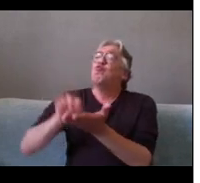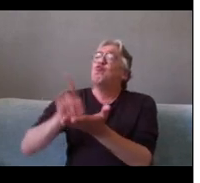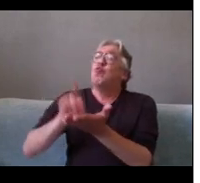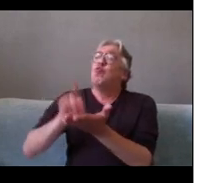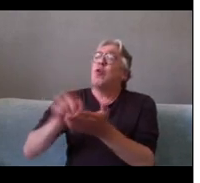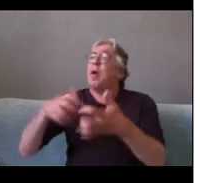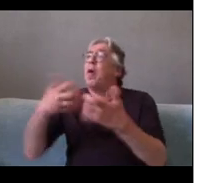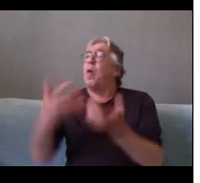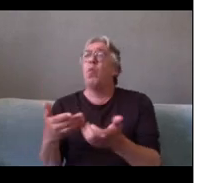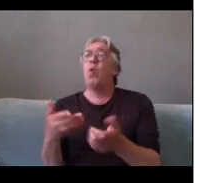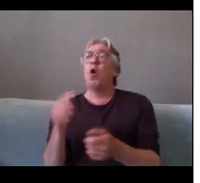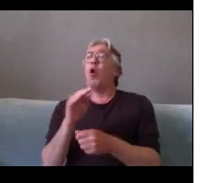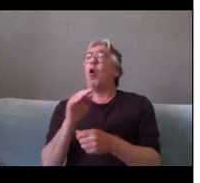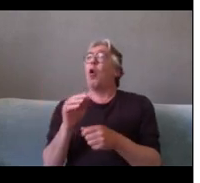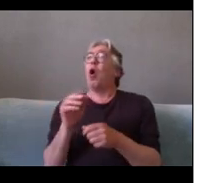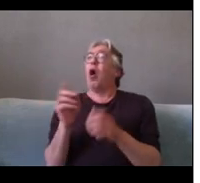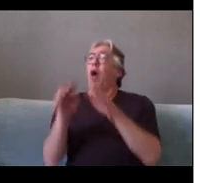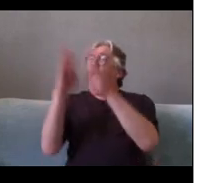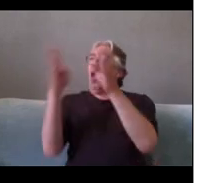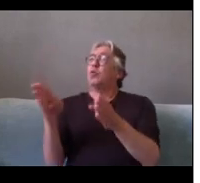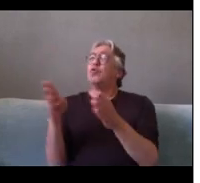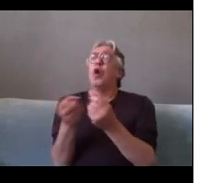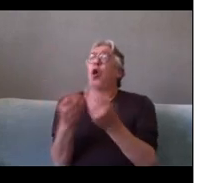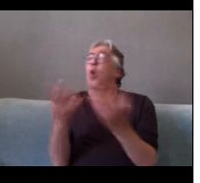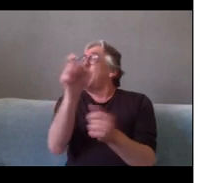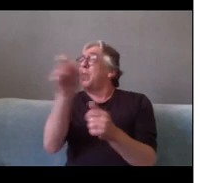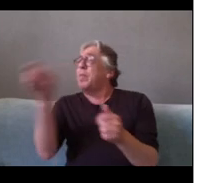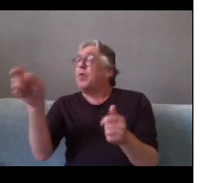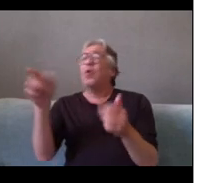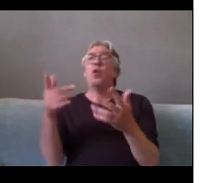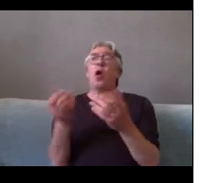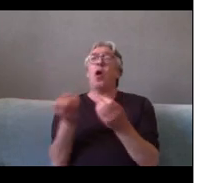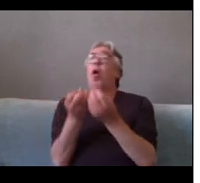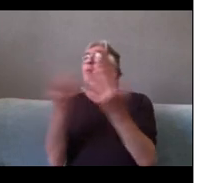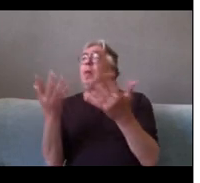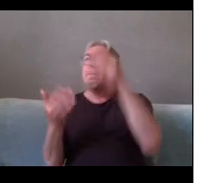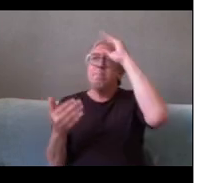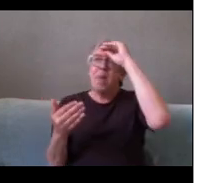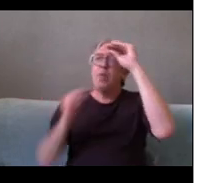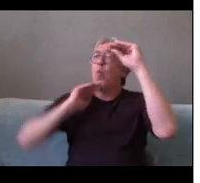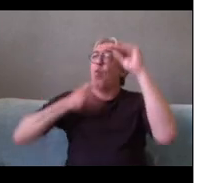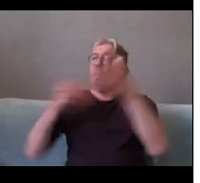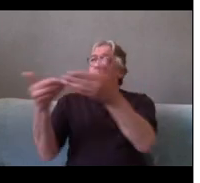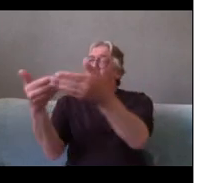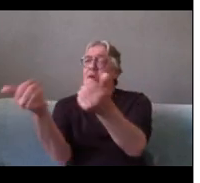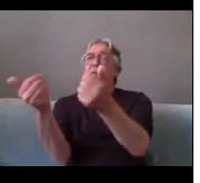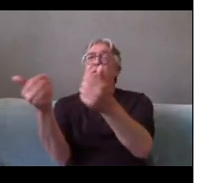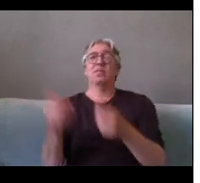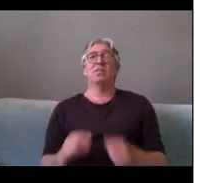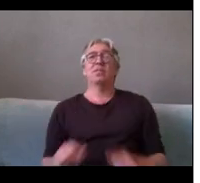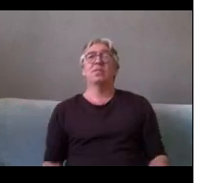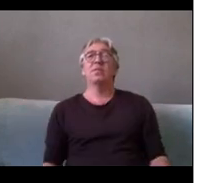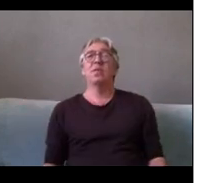number of children born to families with disabilities, that we demand for disabilities, internal migration,